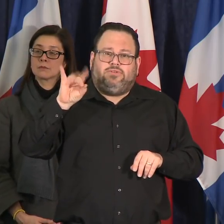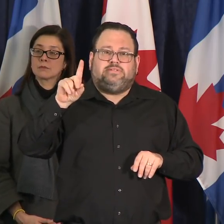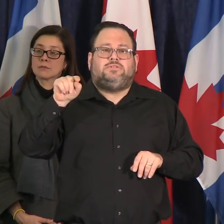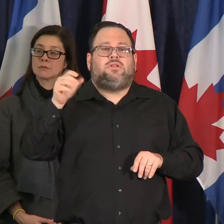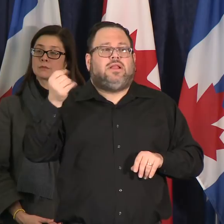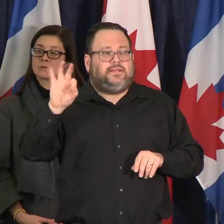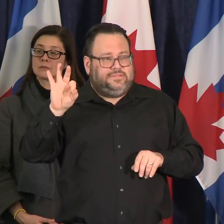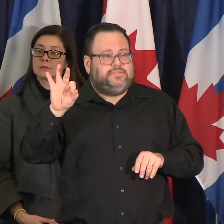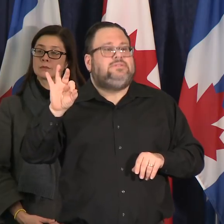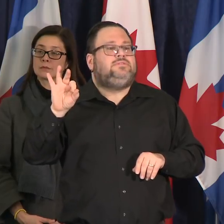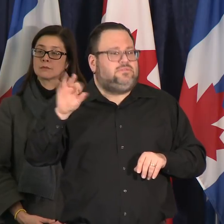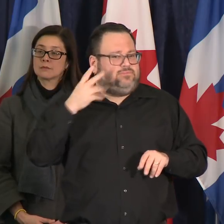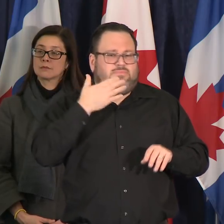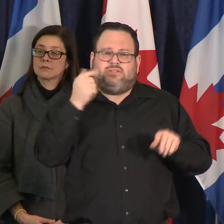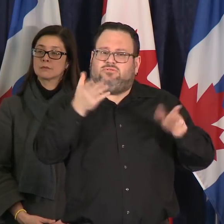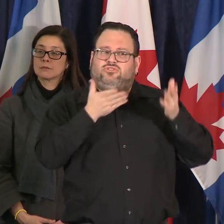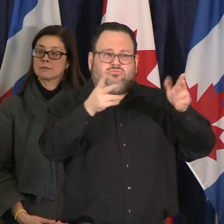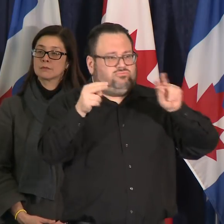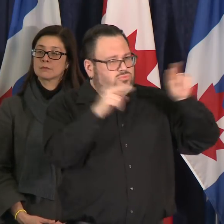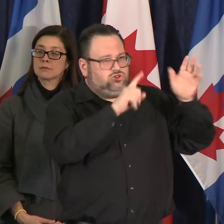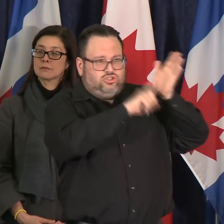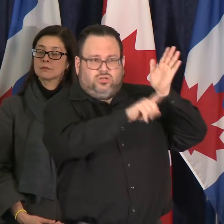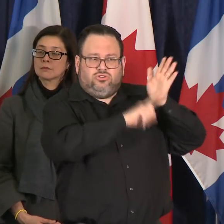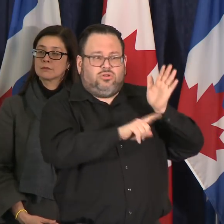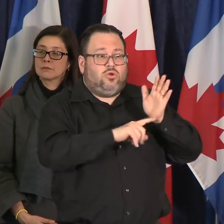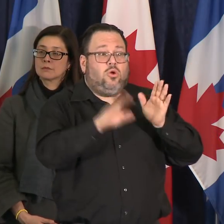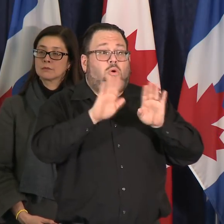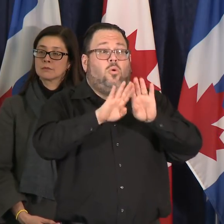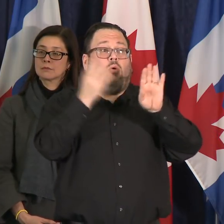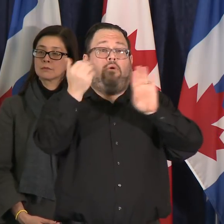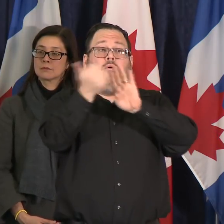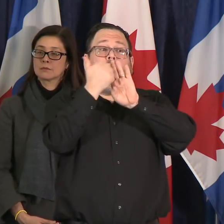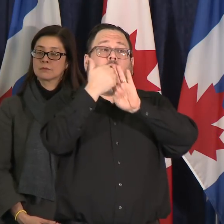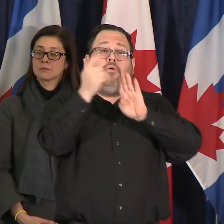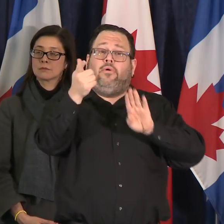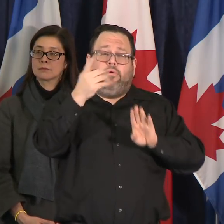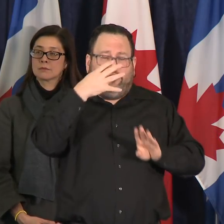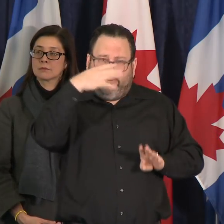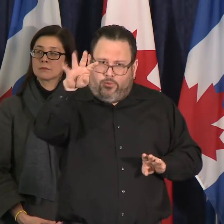knock at your door my advice would be stick to the stick to the accurate